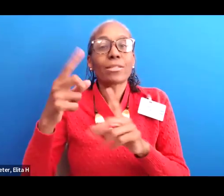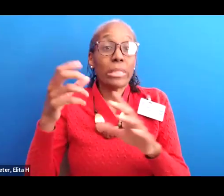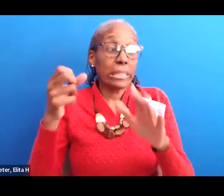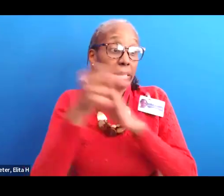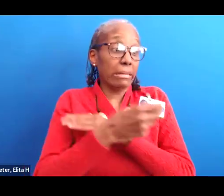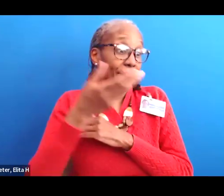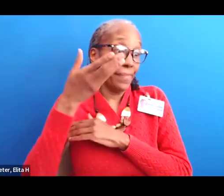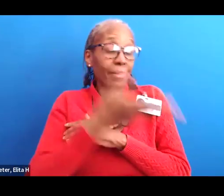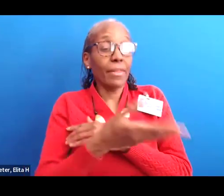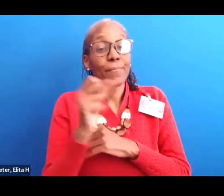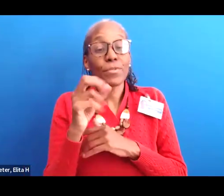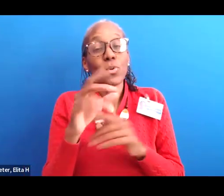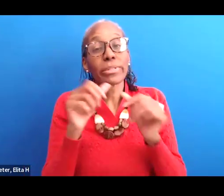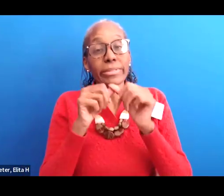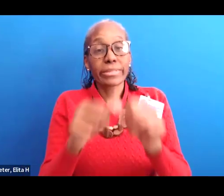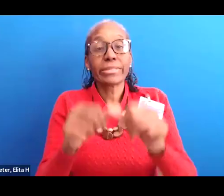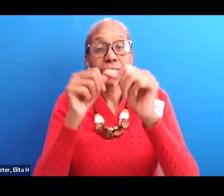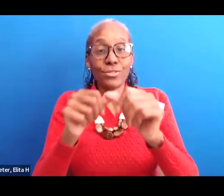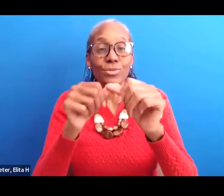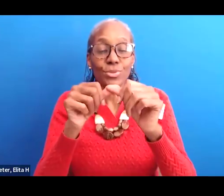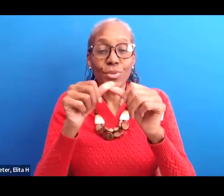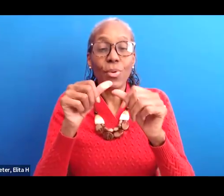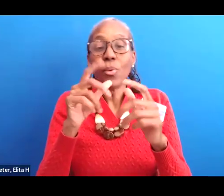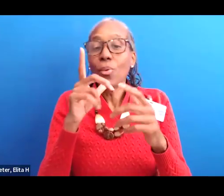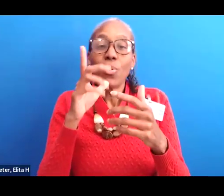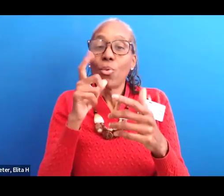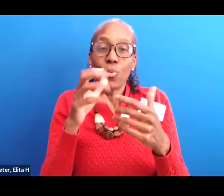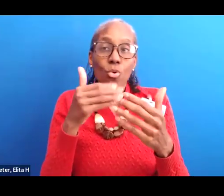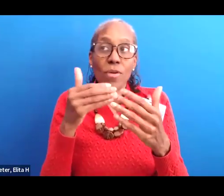that that continues in with the whoever's paying for that service.